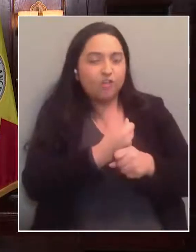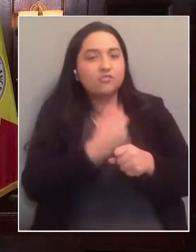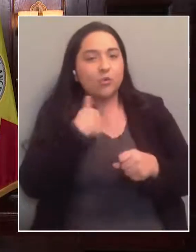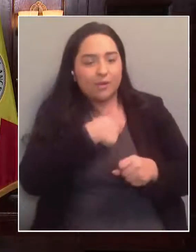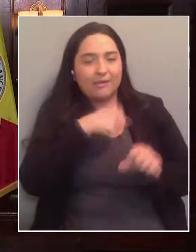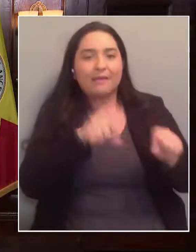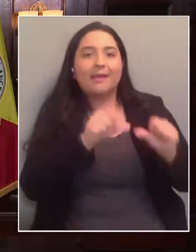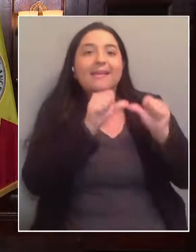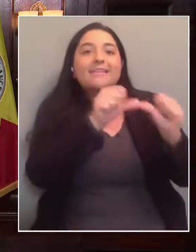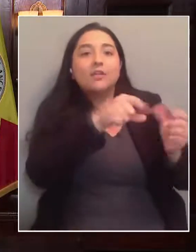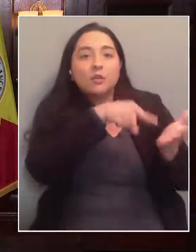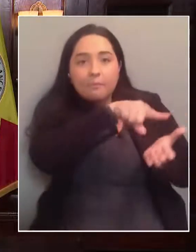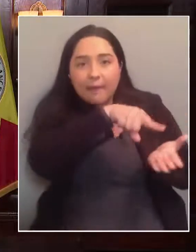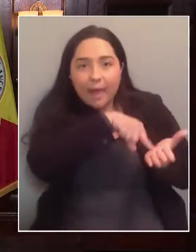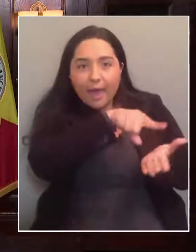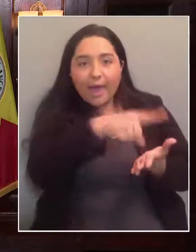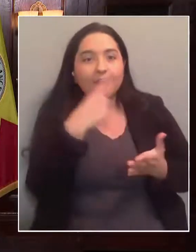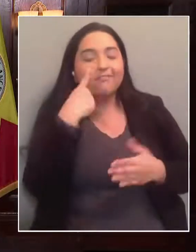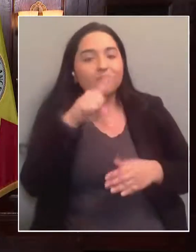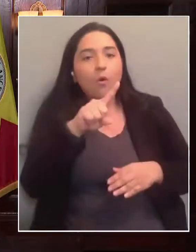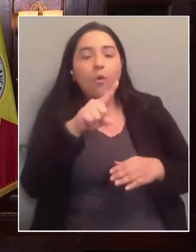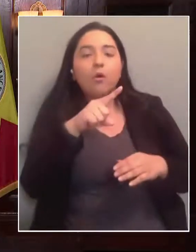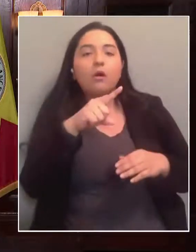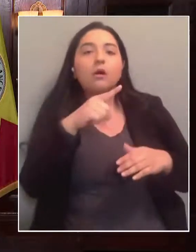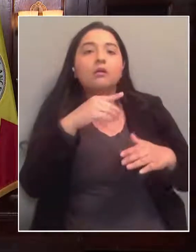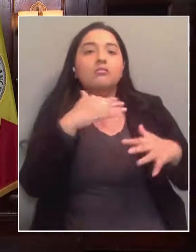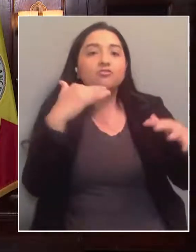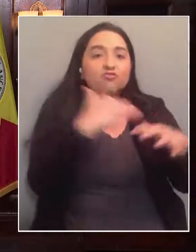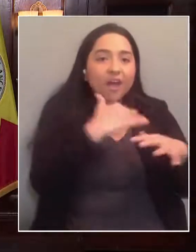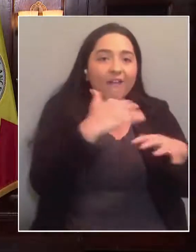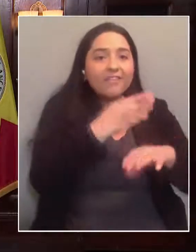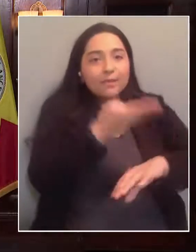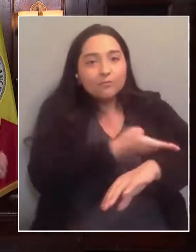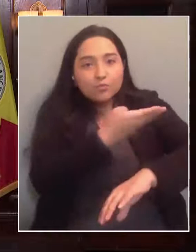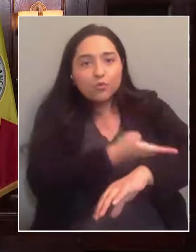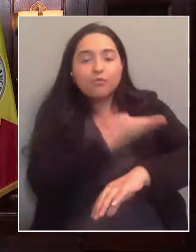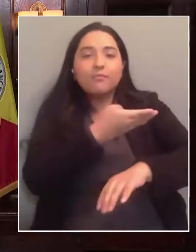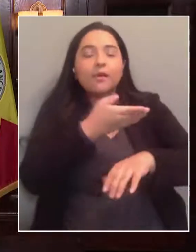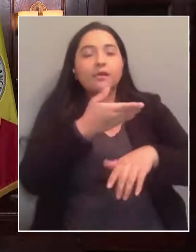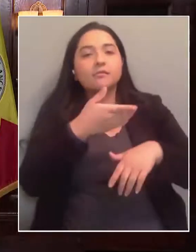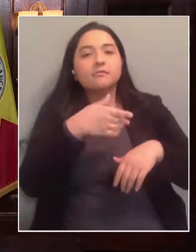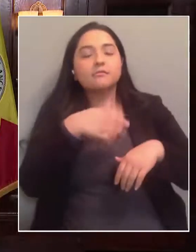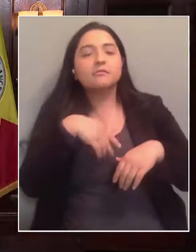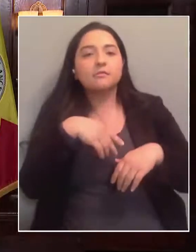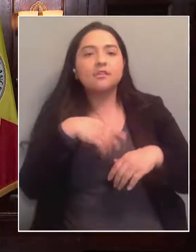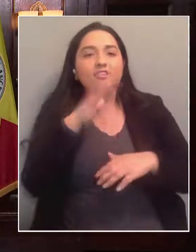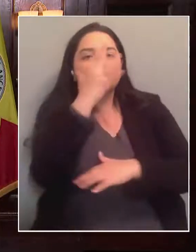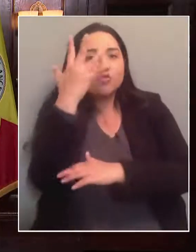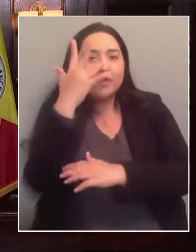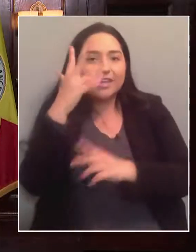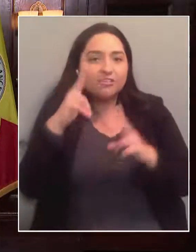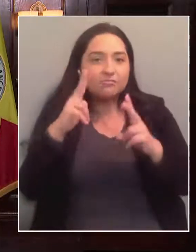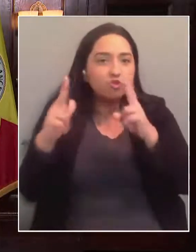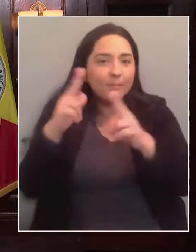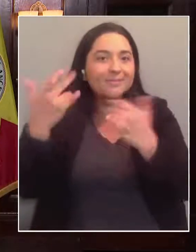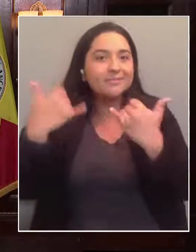PERIOD OF TIME. AND TREE TRIMMING. BUT ONE THING I SAID UNLIKE LIKE 2009, WE'RE NOT GOING TO